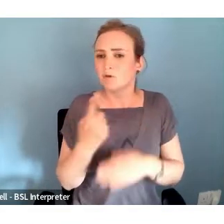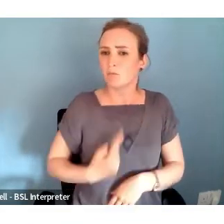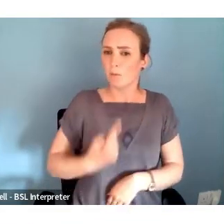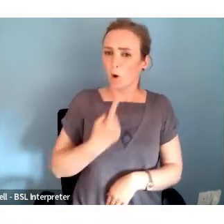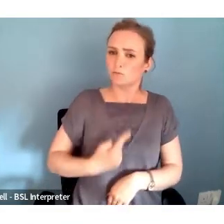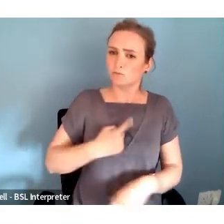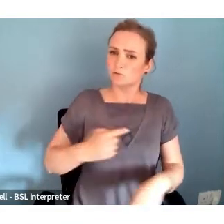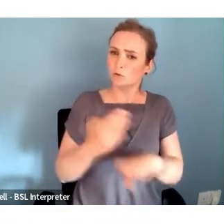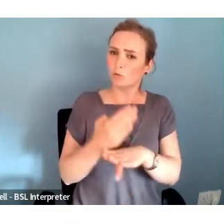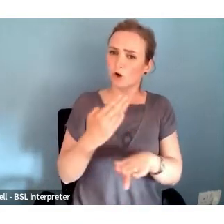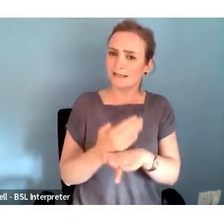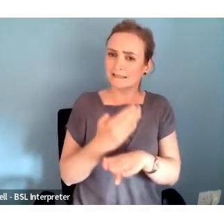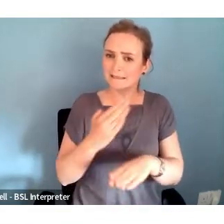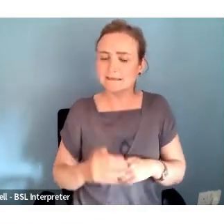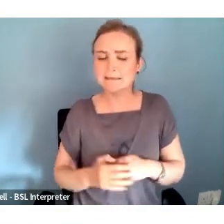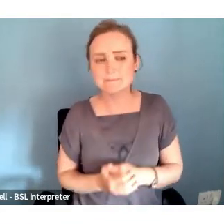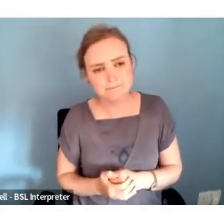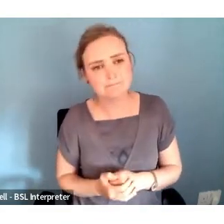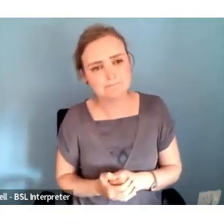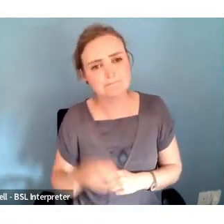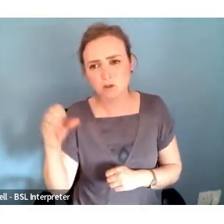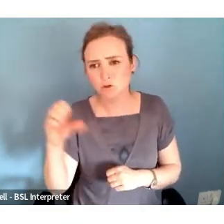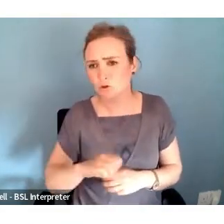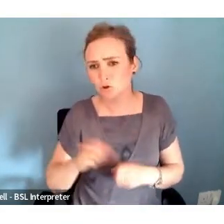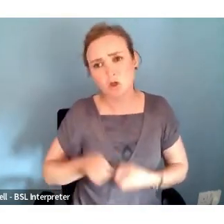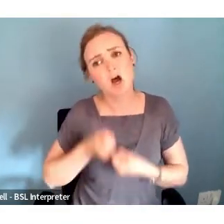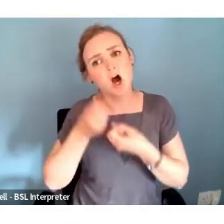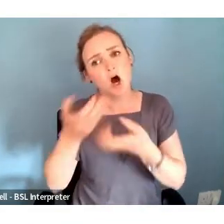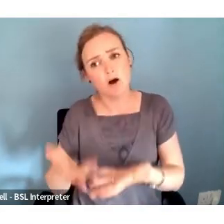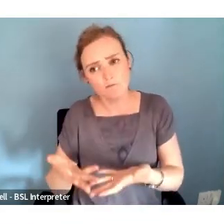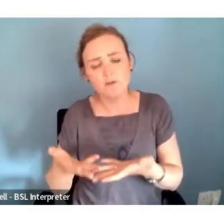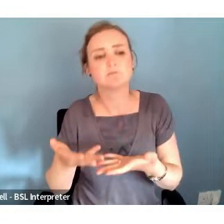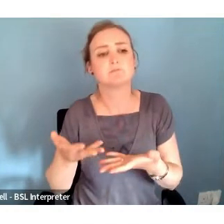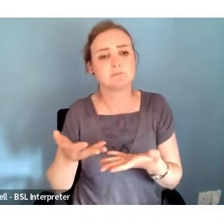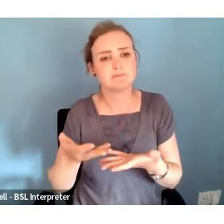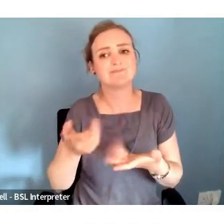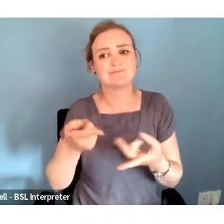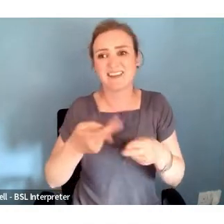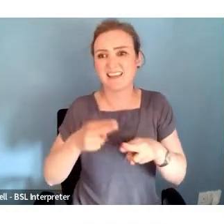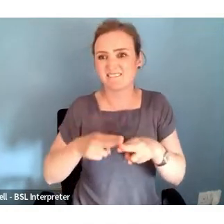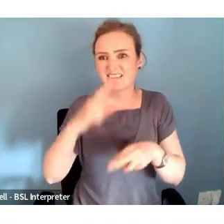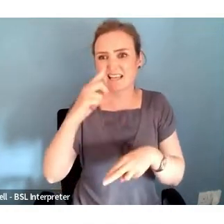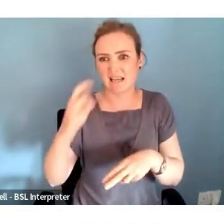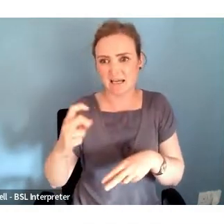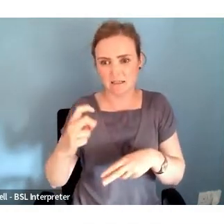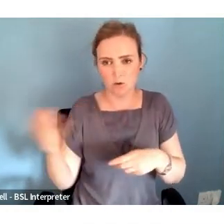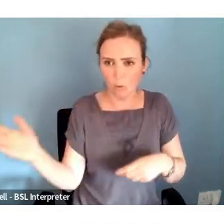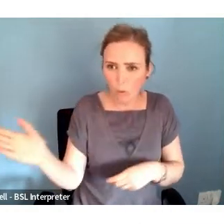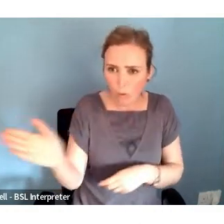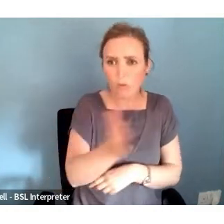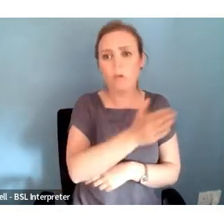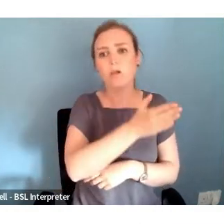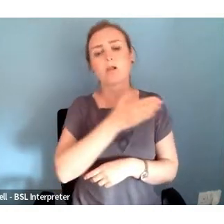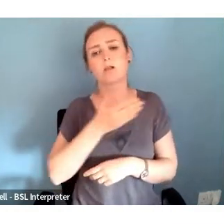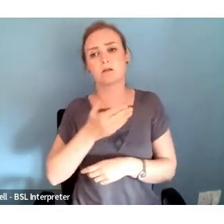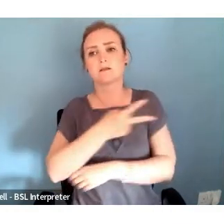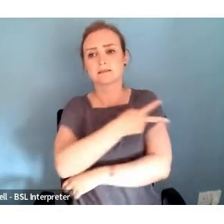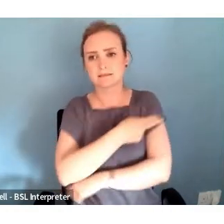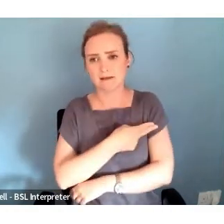be offering where possible where the job allows to all candidates so it is not just a reasonable adjustment